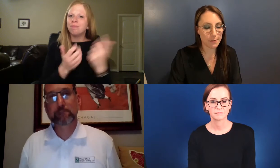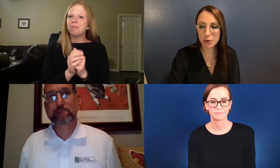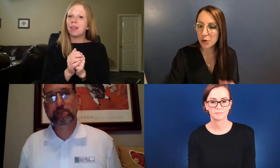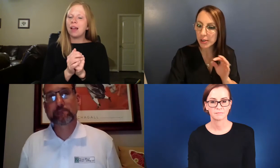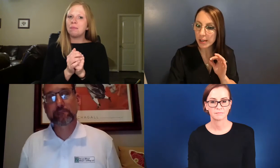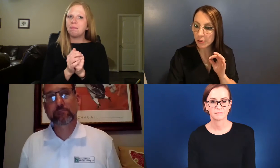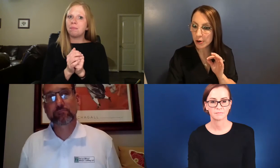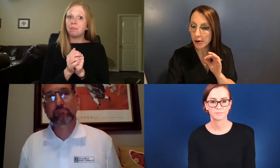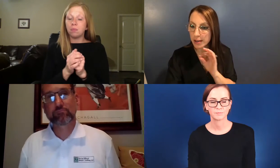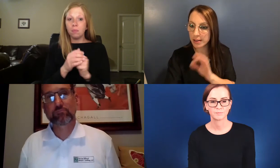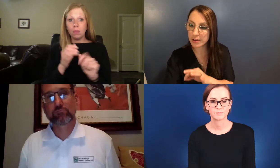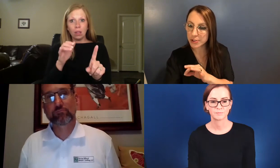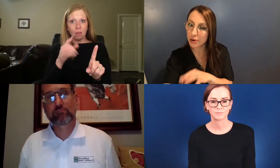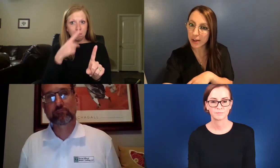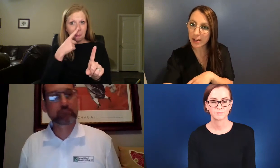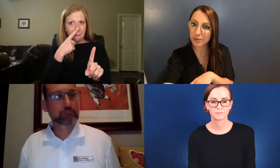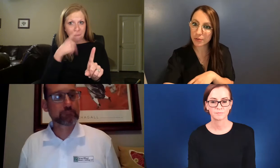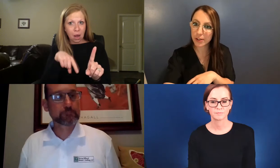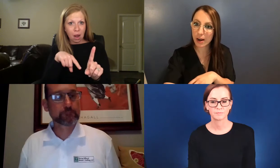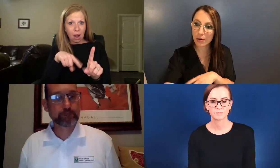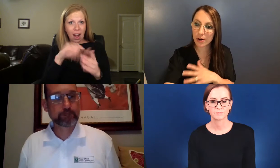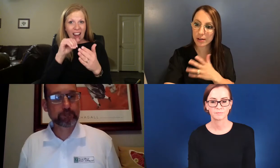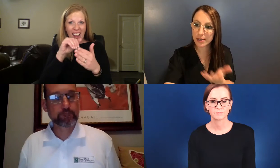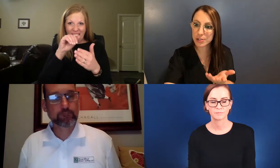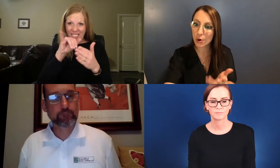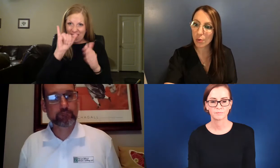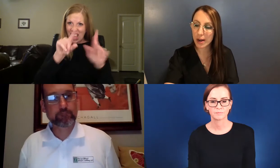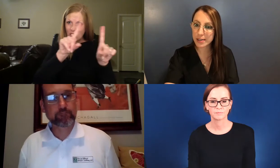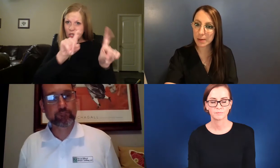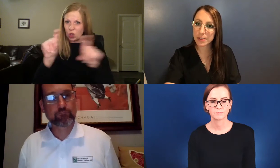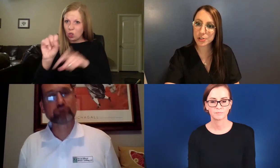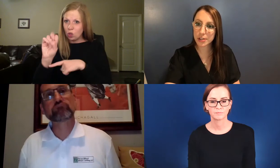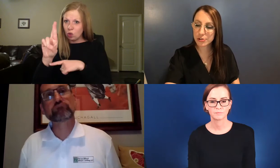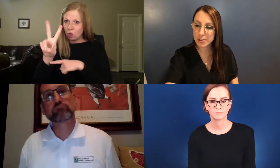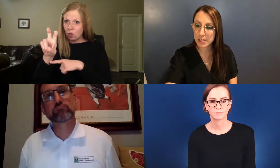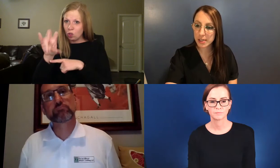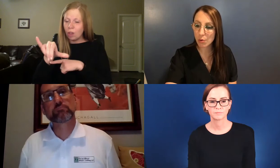If you could either in the survey, if you fill it out, let us know what topics you're interested in,